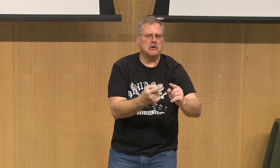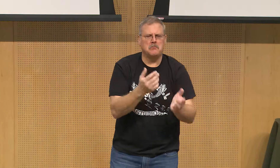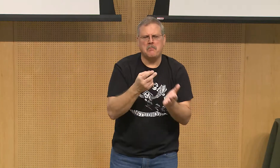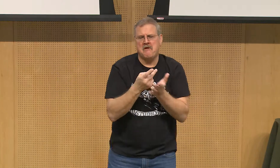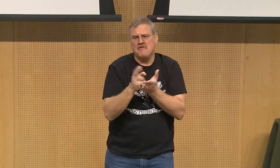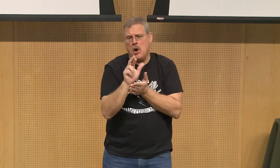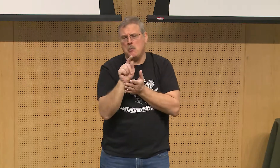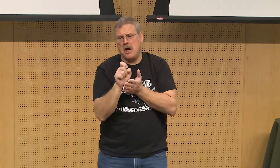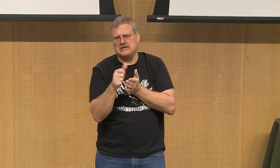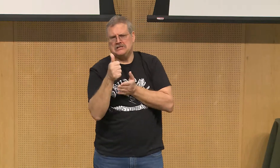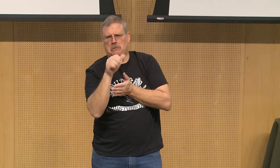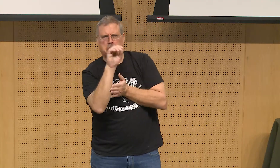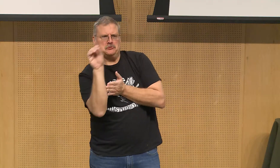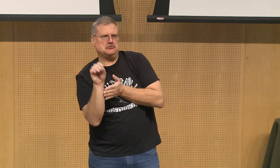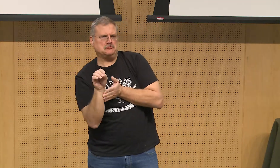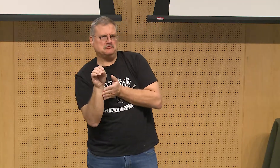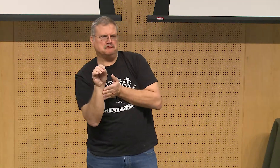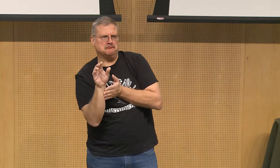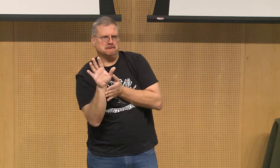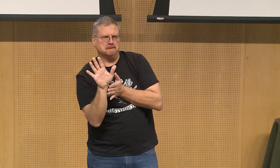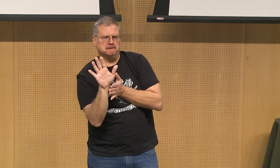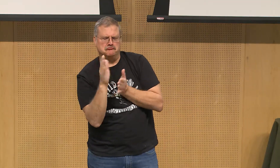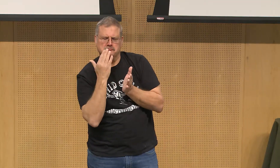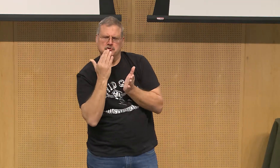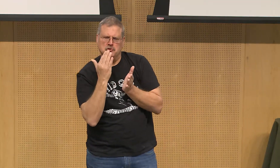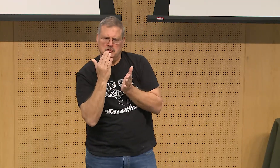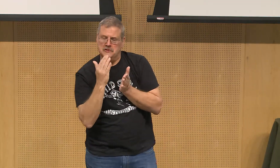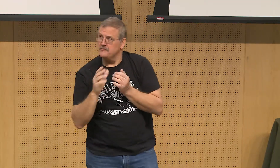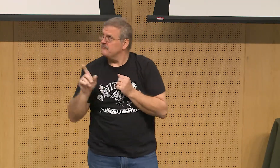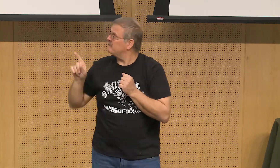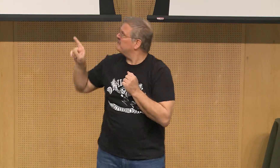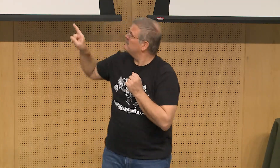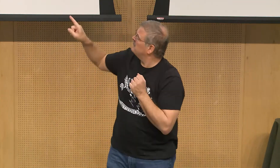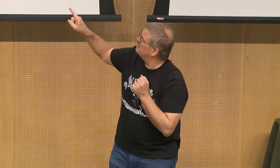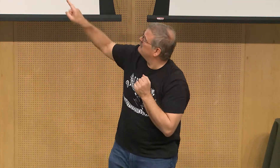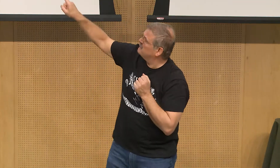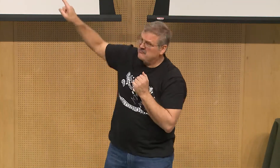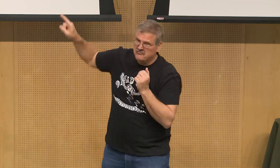It's reduced error rate. Now my error rate's maybe down to 10%.